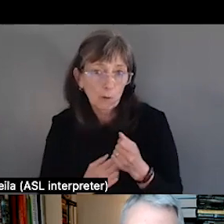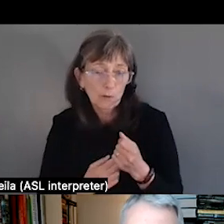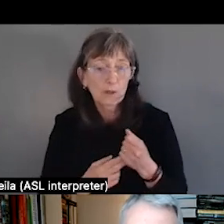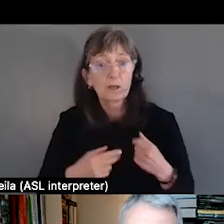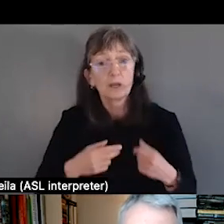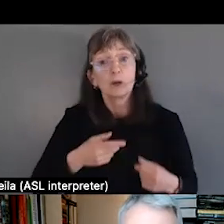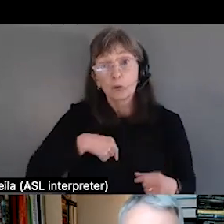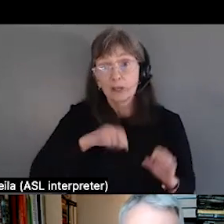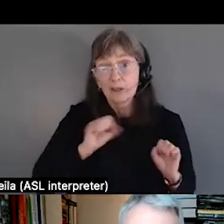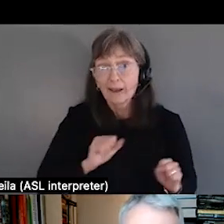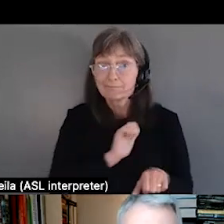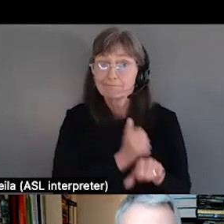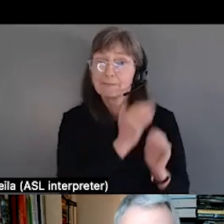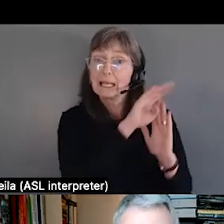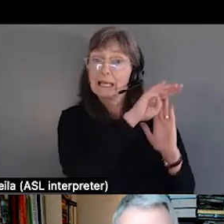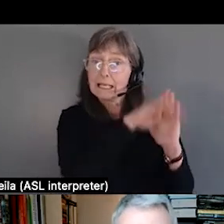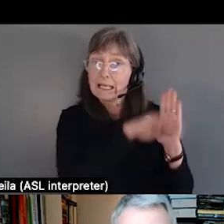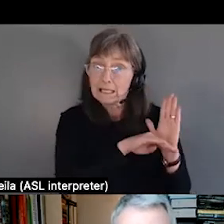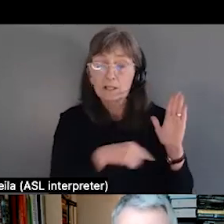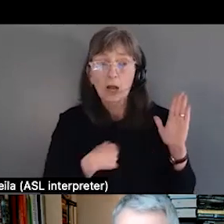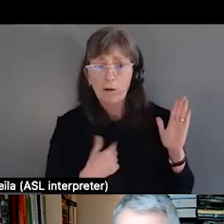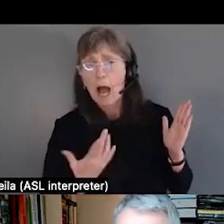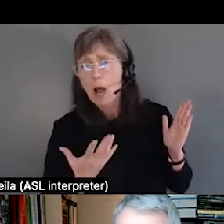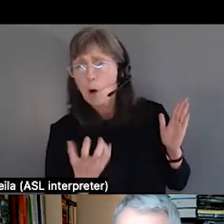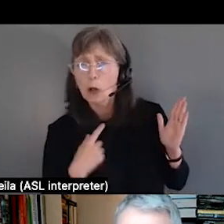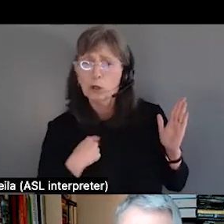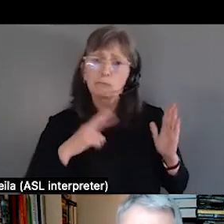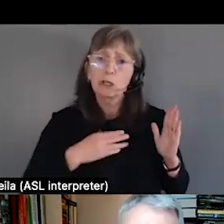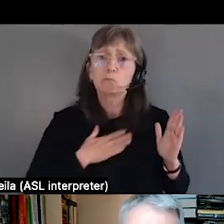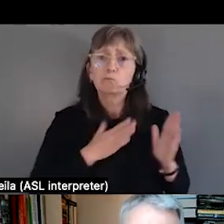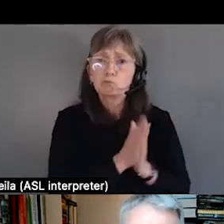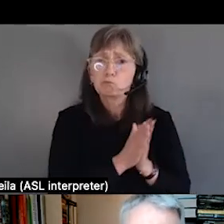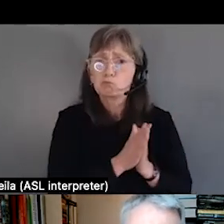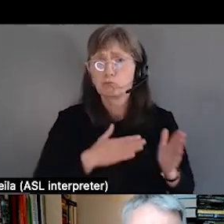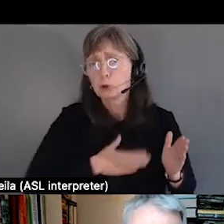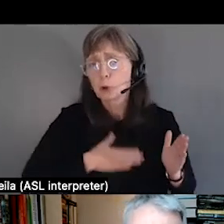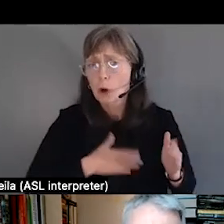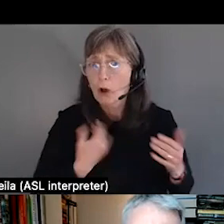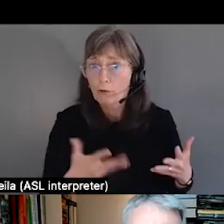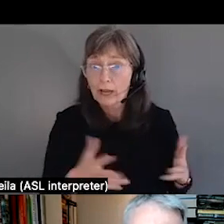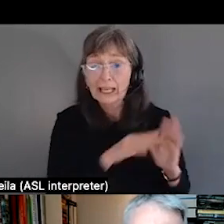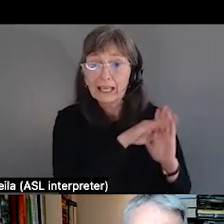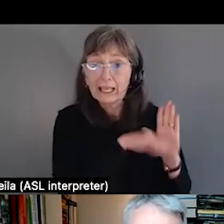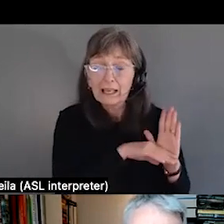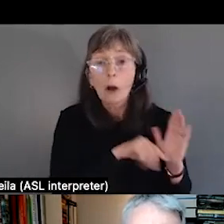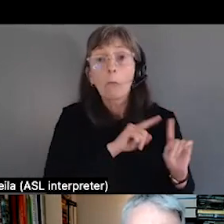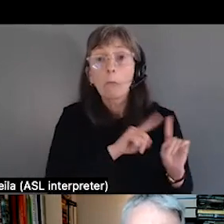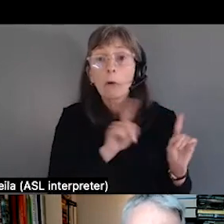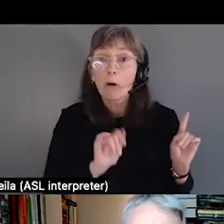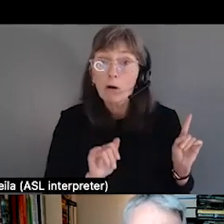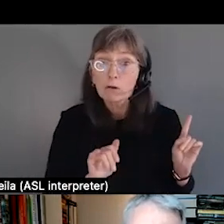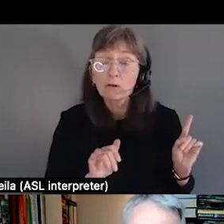the selection that we want, but it also gives us the context to help people discover new titles